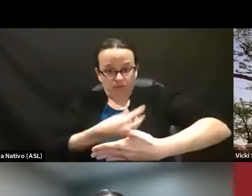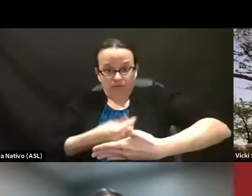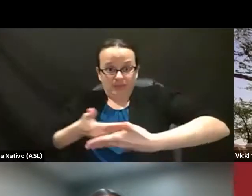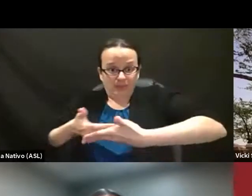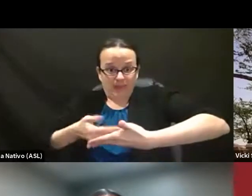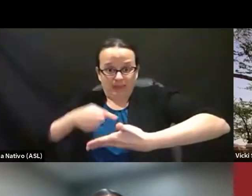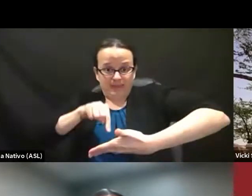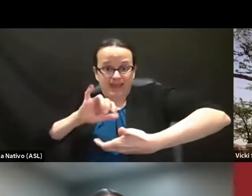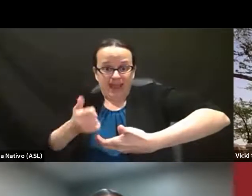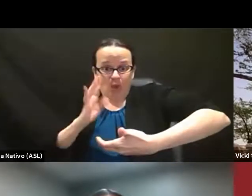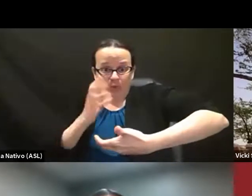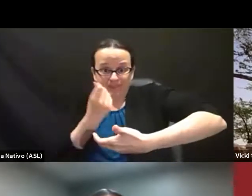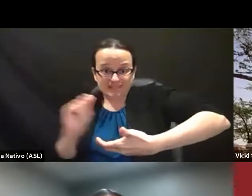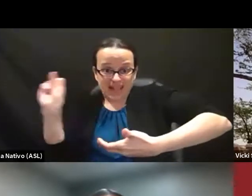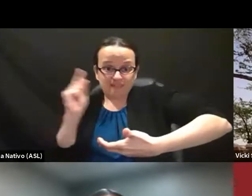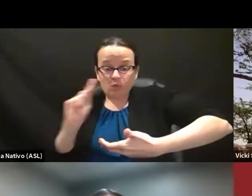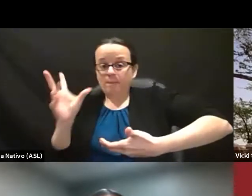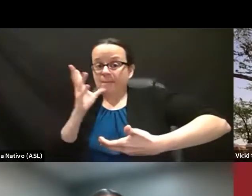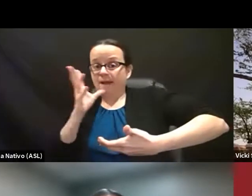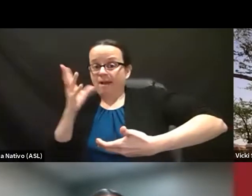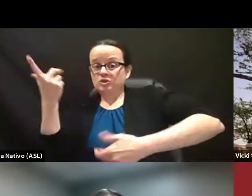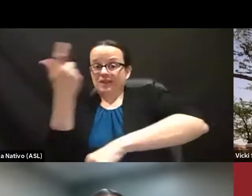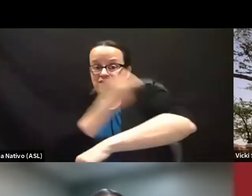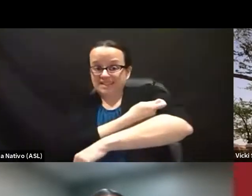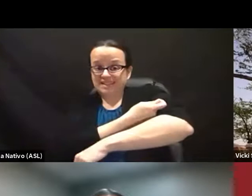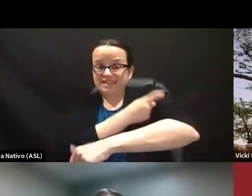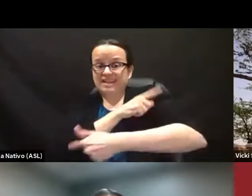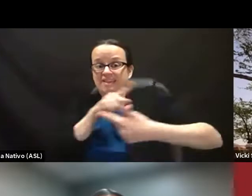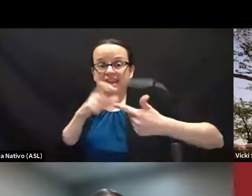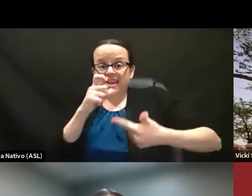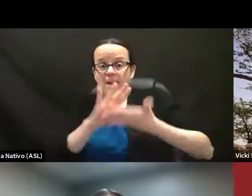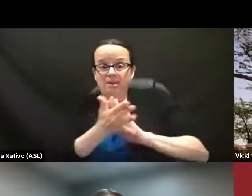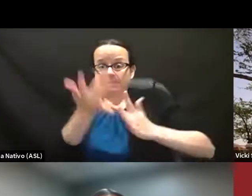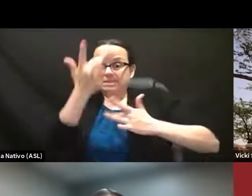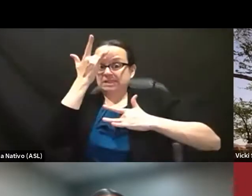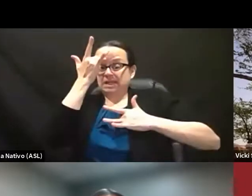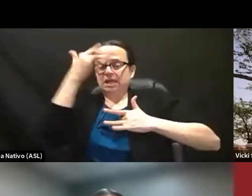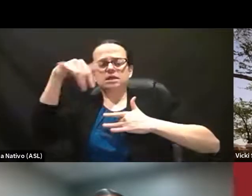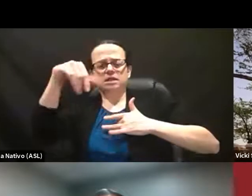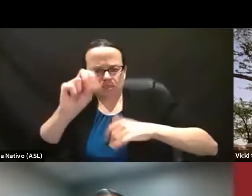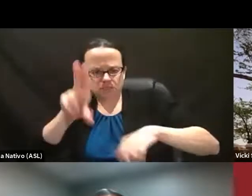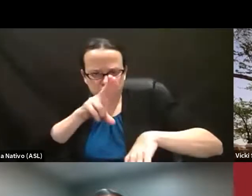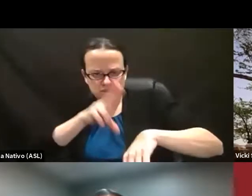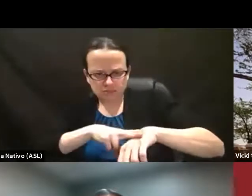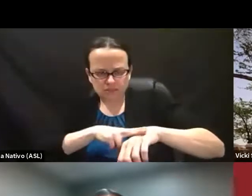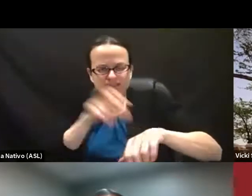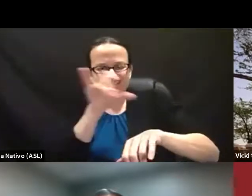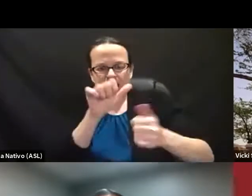Janice Hoffman (Pharm.D): Is it safer for mom to get the vaccine and not get sick and die yes same with pregnancy.